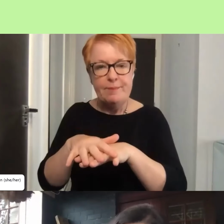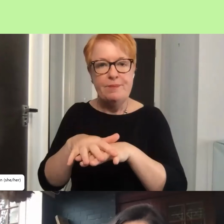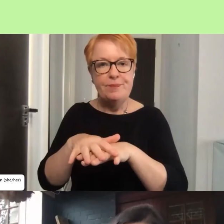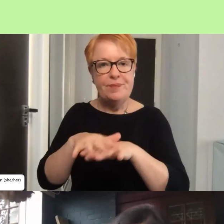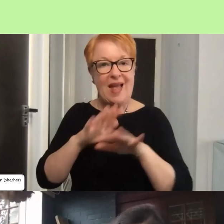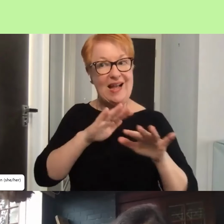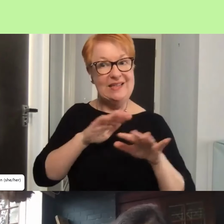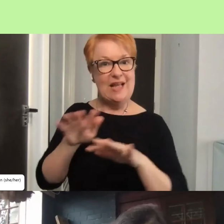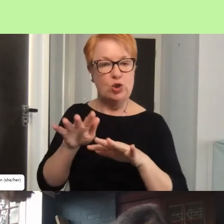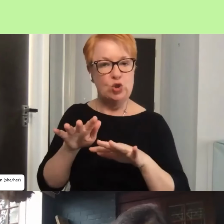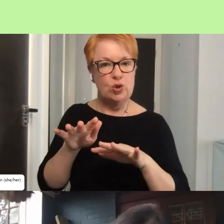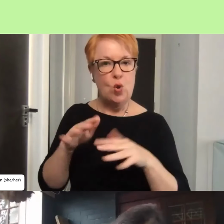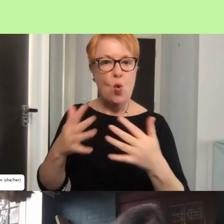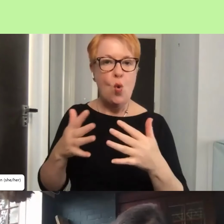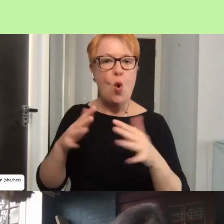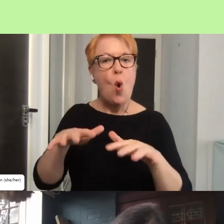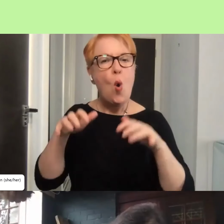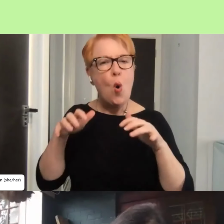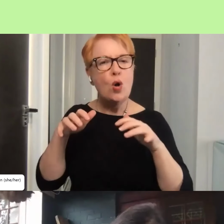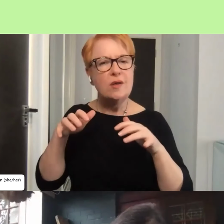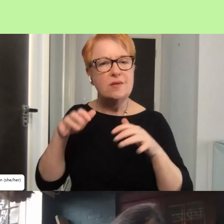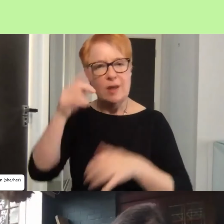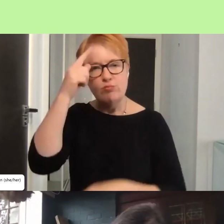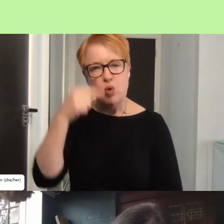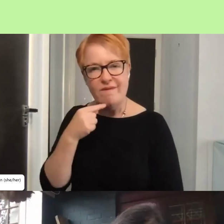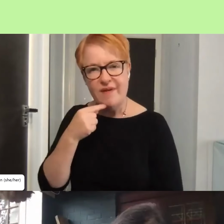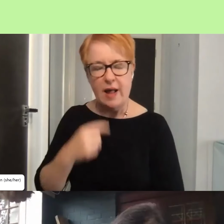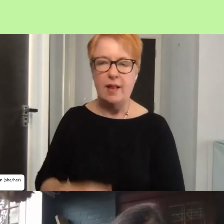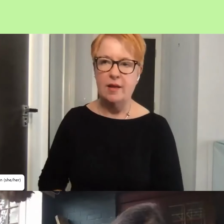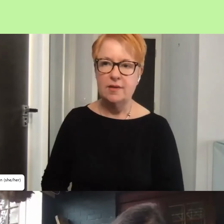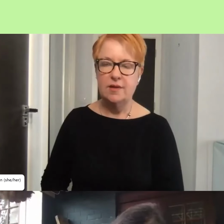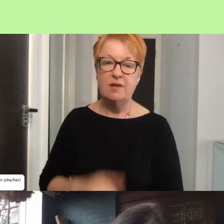So usually there are hierarchies between educational departments and